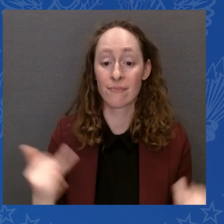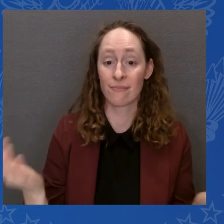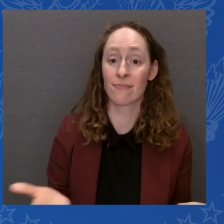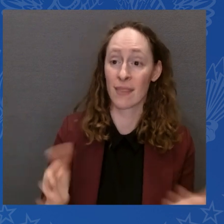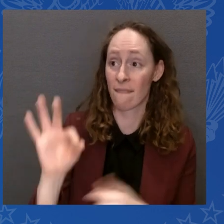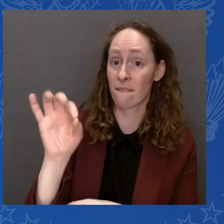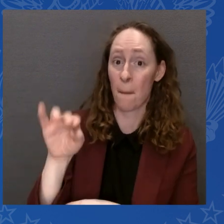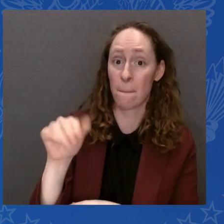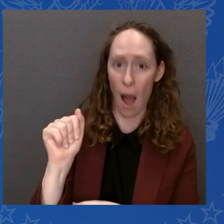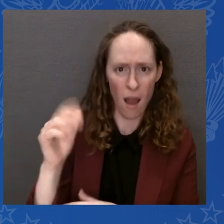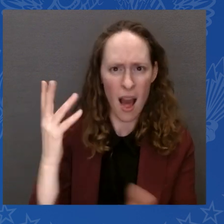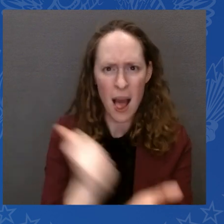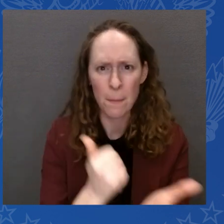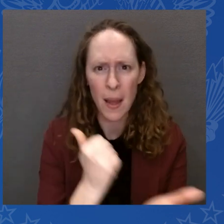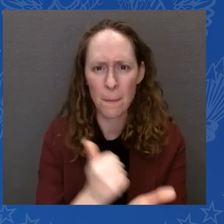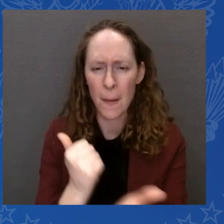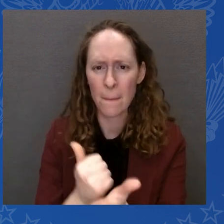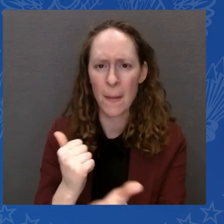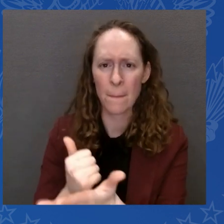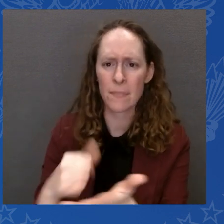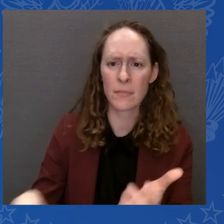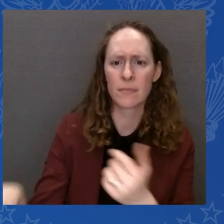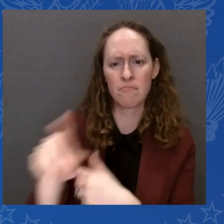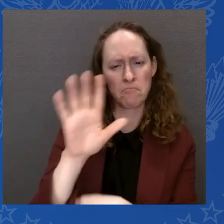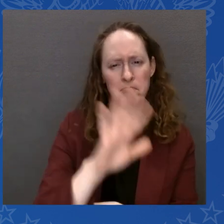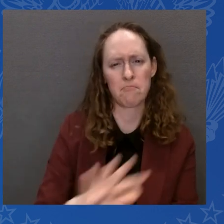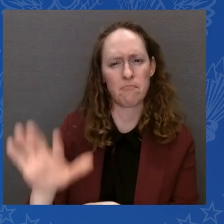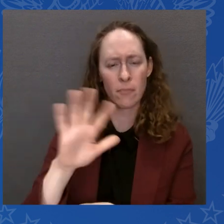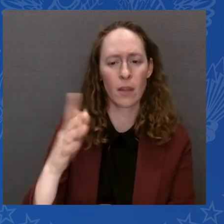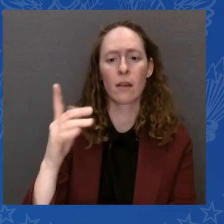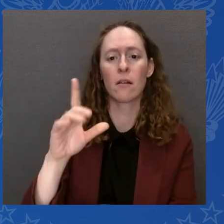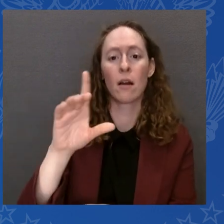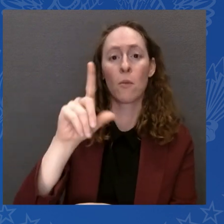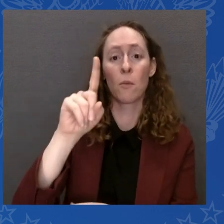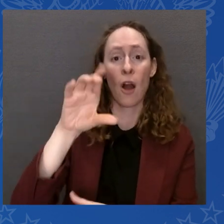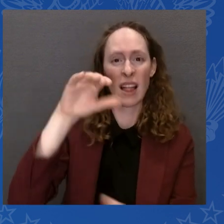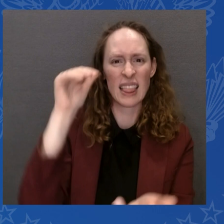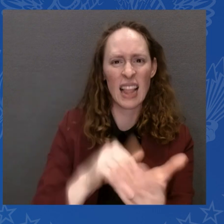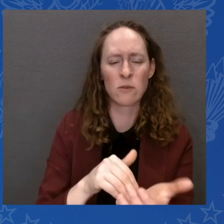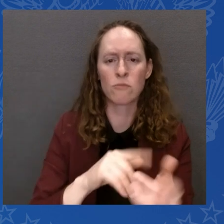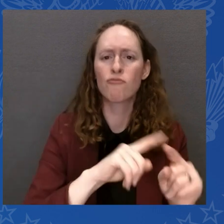100,000 liters of water, 20,000 blankets, 10,000 cots for shelters.